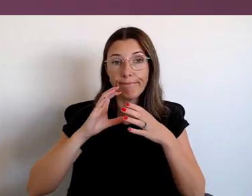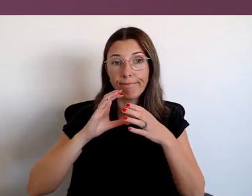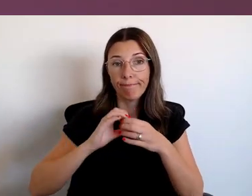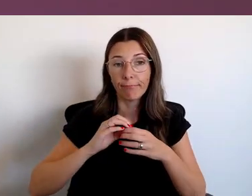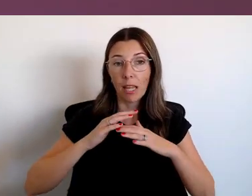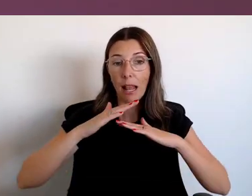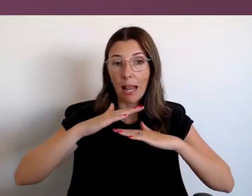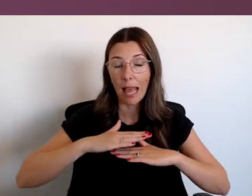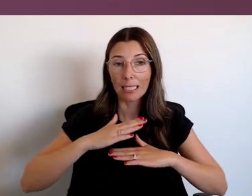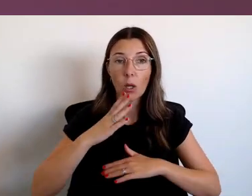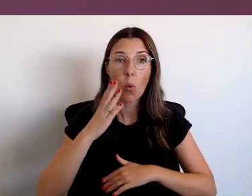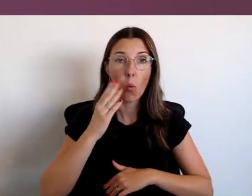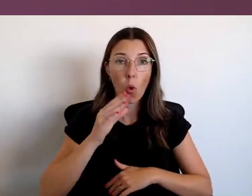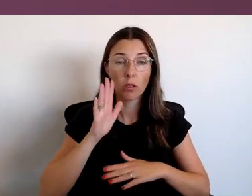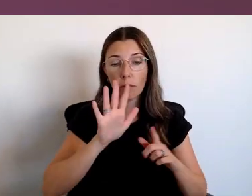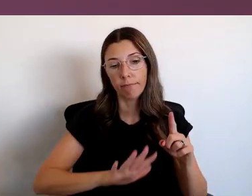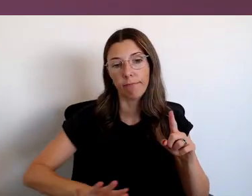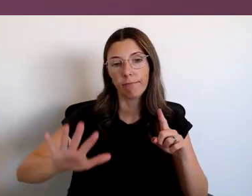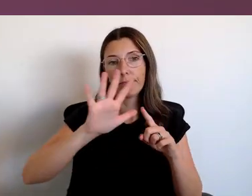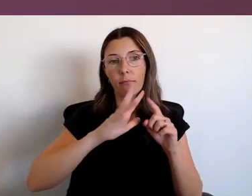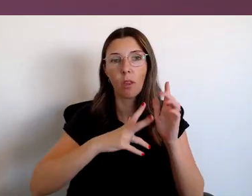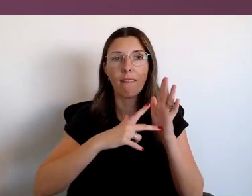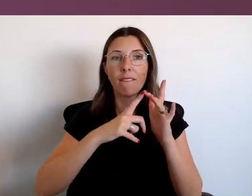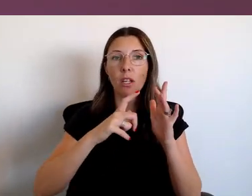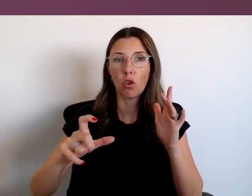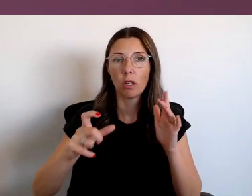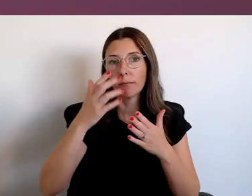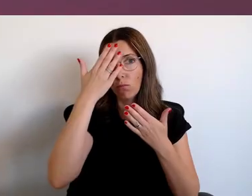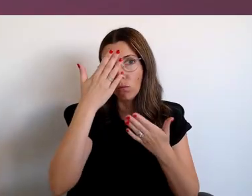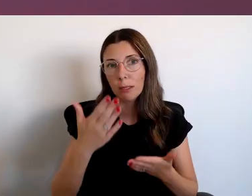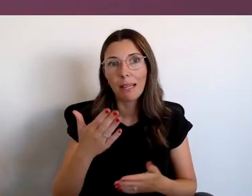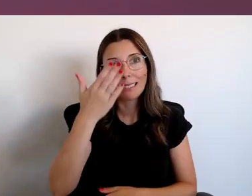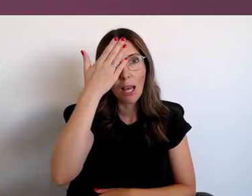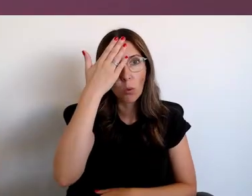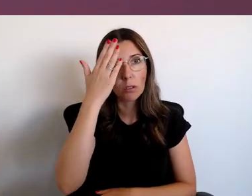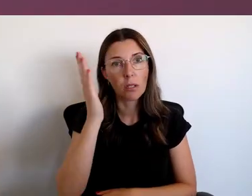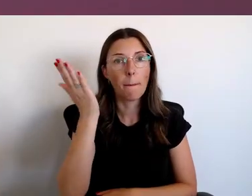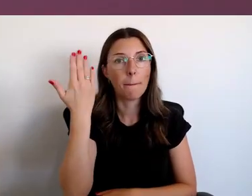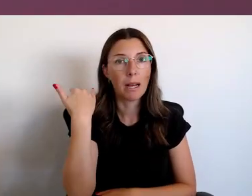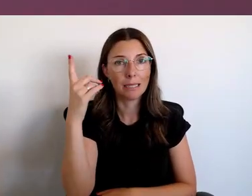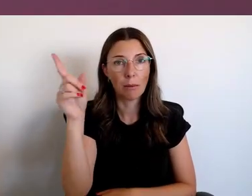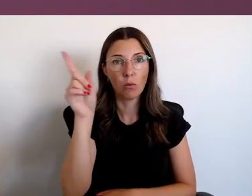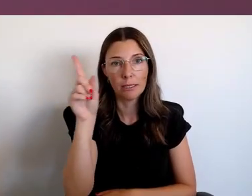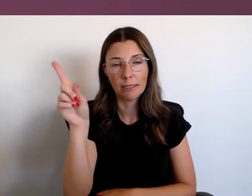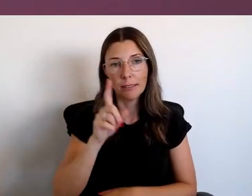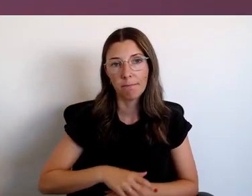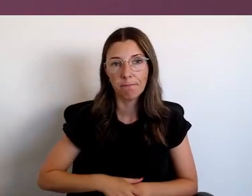the lands and waterways across Victoria, and pay respect to Elders past and present.